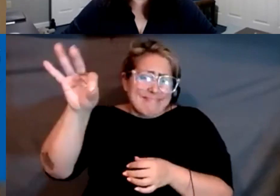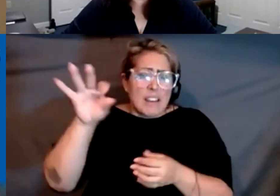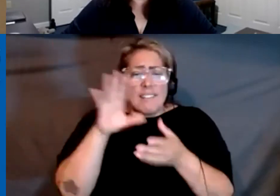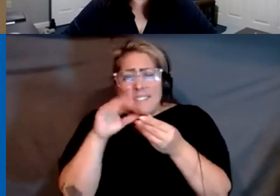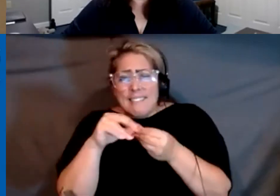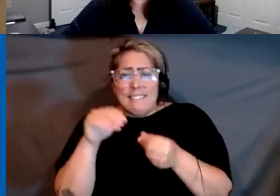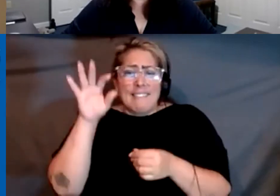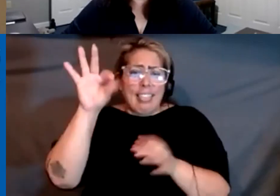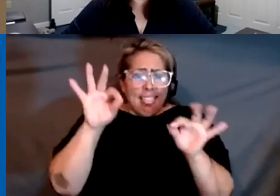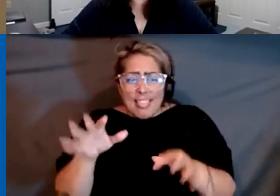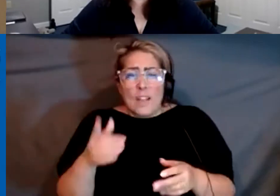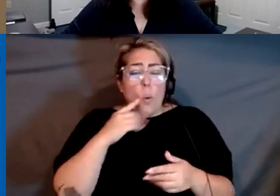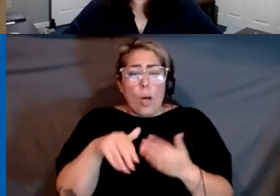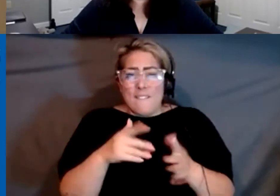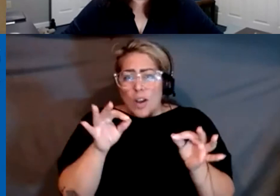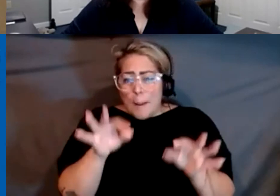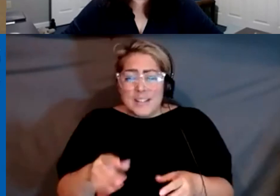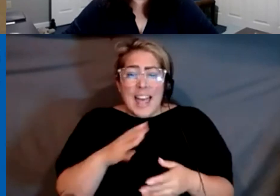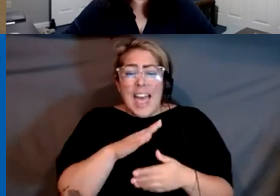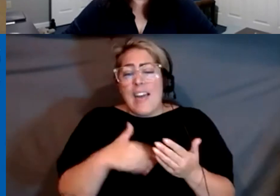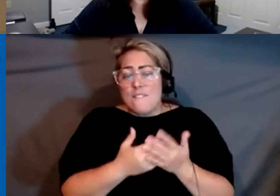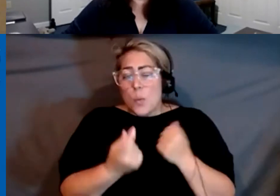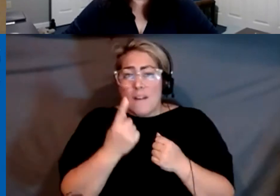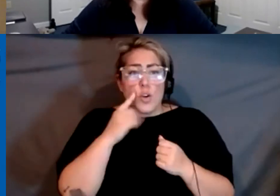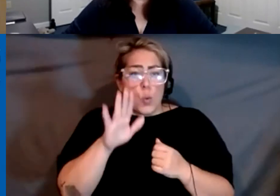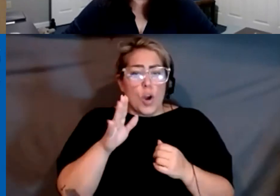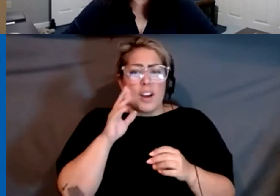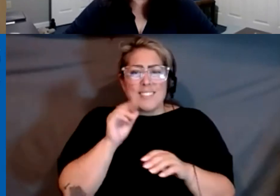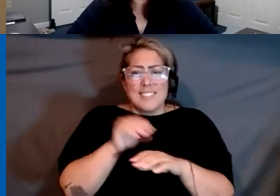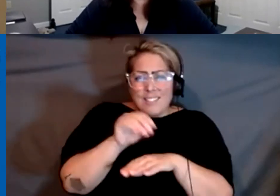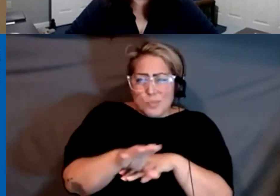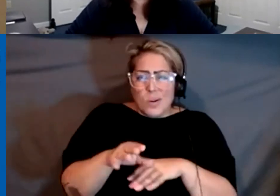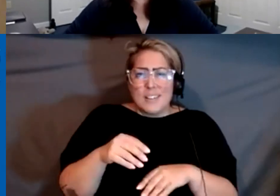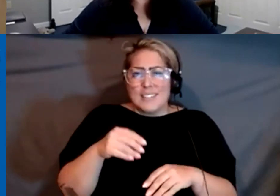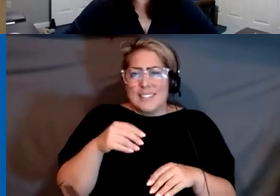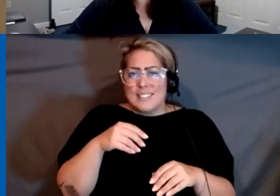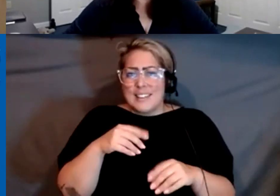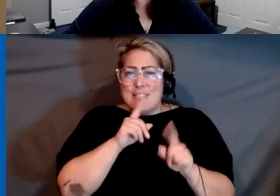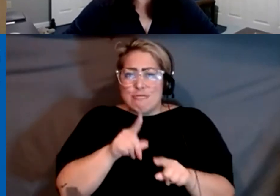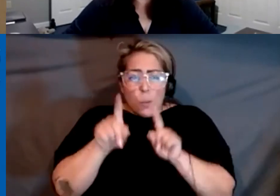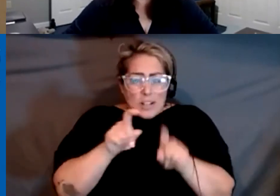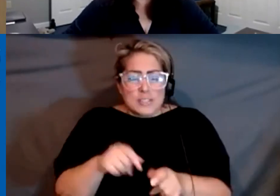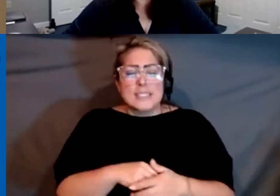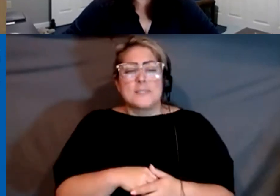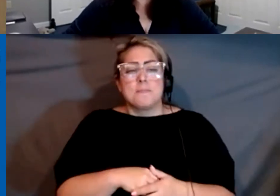avid contributors and offering insight and questions. A final thank you to our accessibility providers. Our ASL interpreter